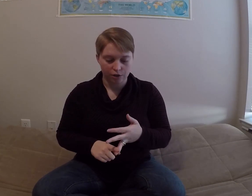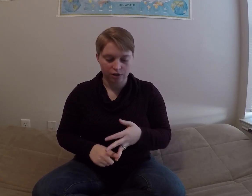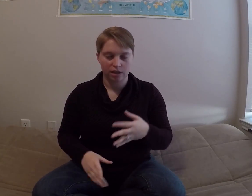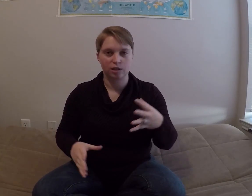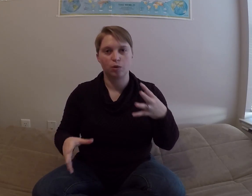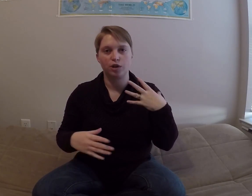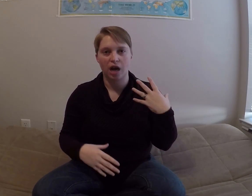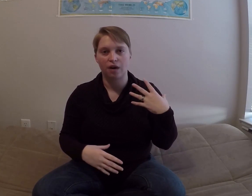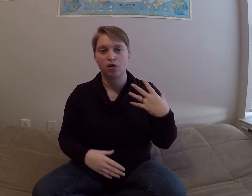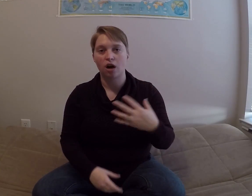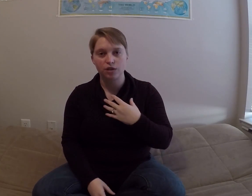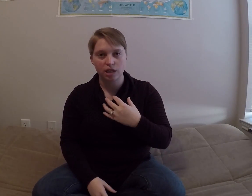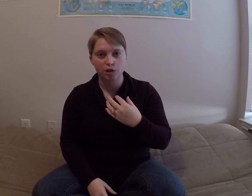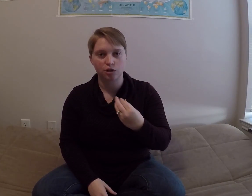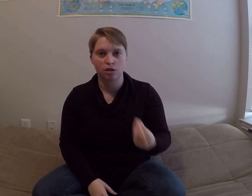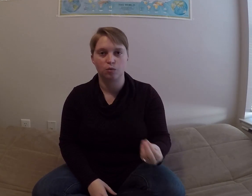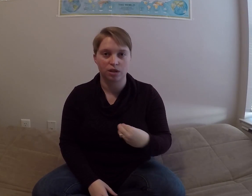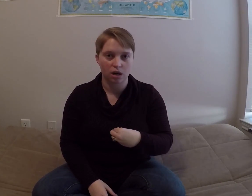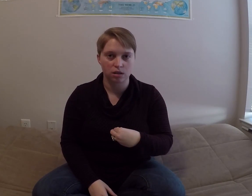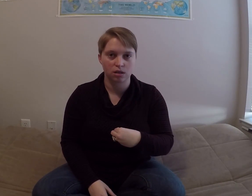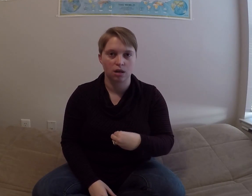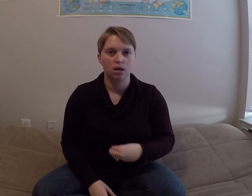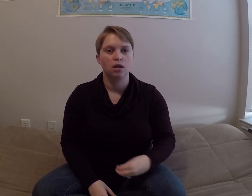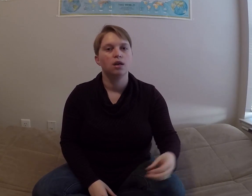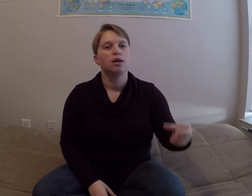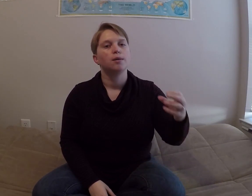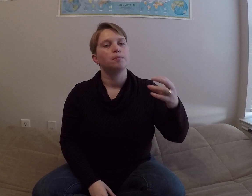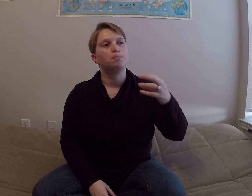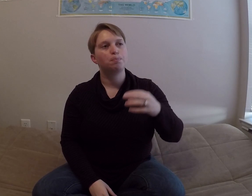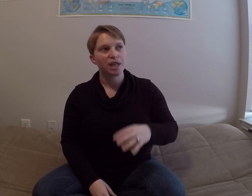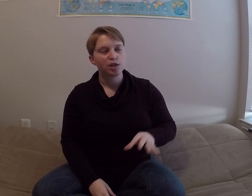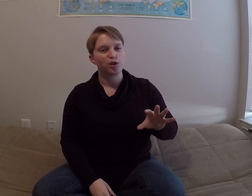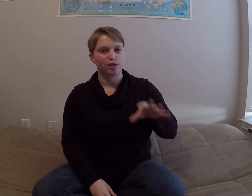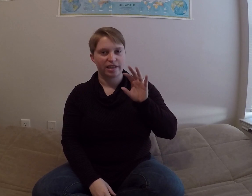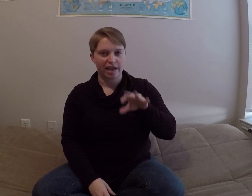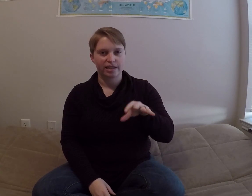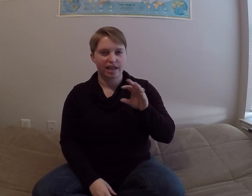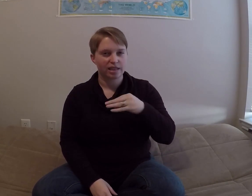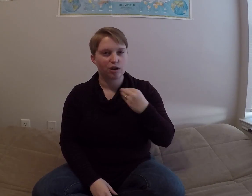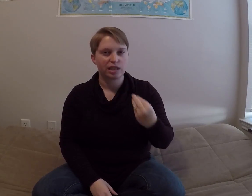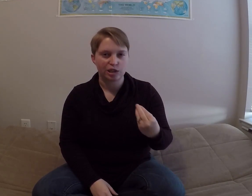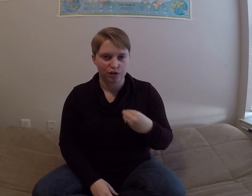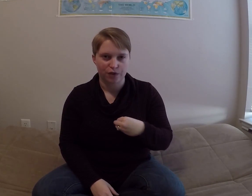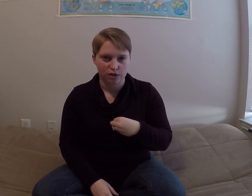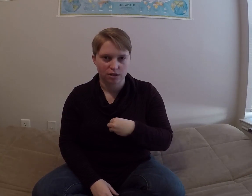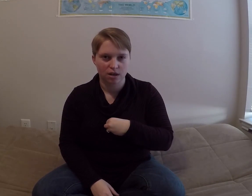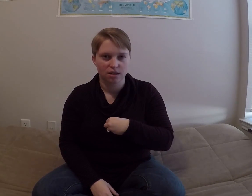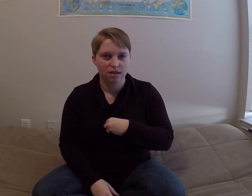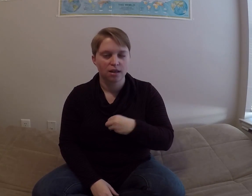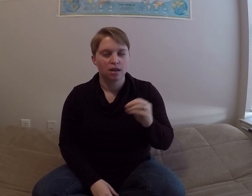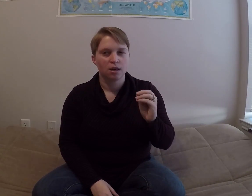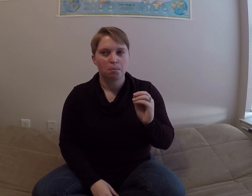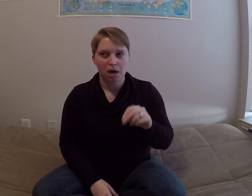The other thing is when you have conversations with us, be sure you get our attention first.